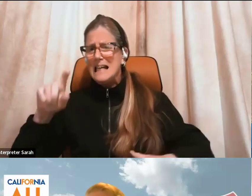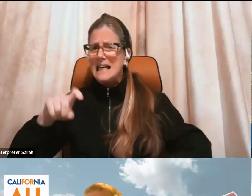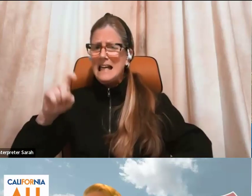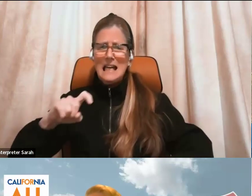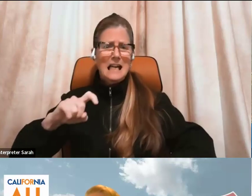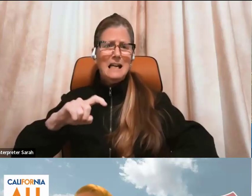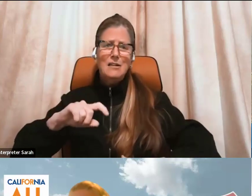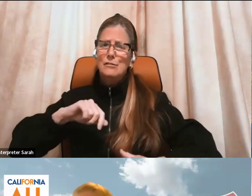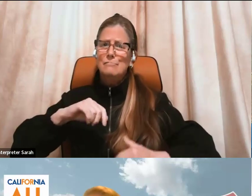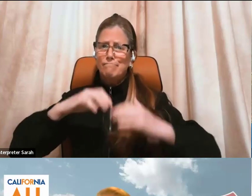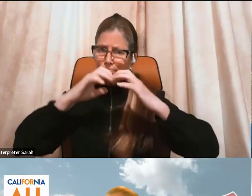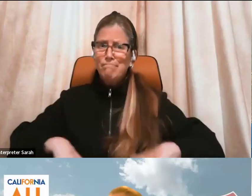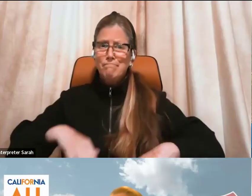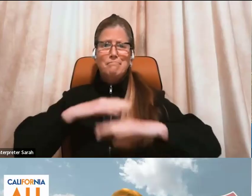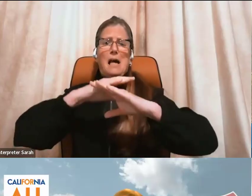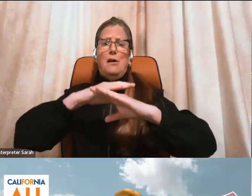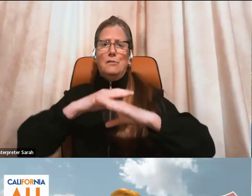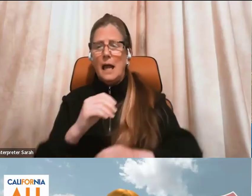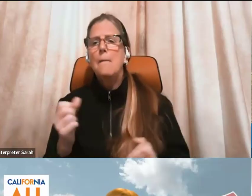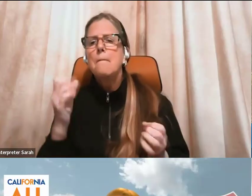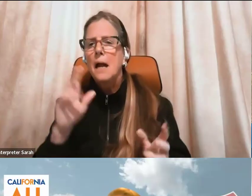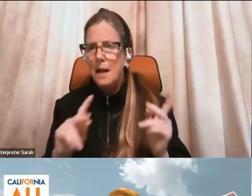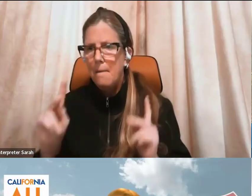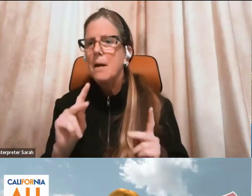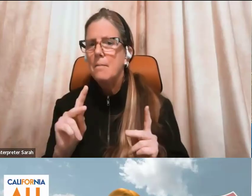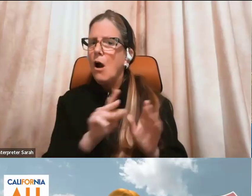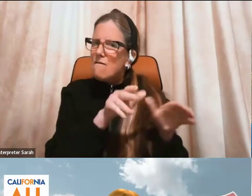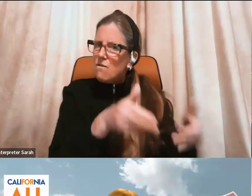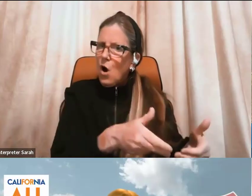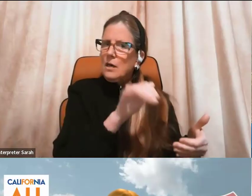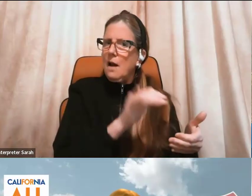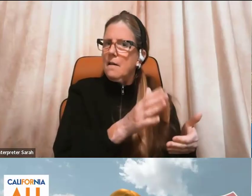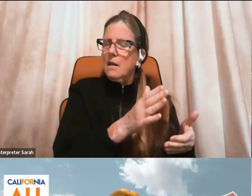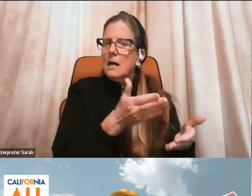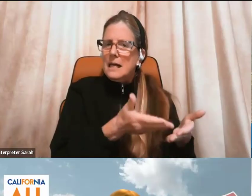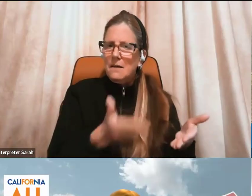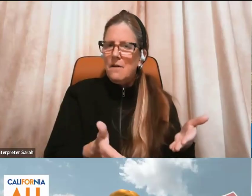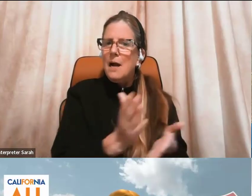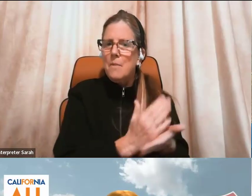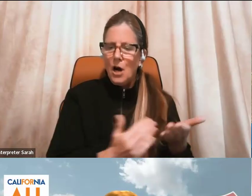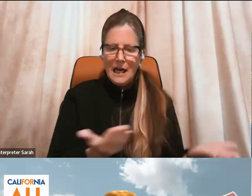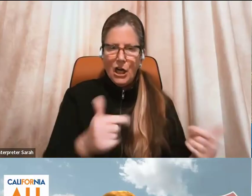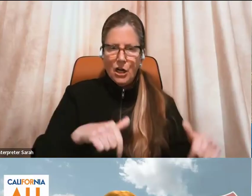there's a lot of folks that are working on the device piece here in California. Particularly,